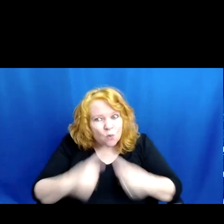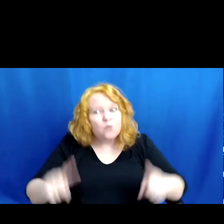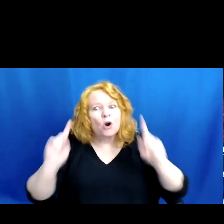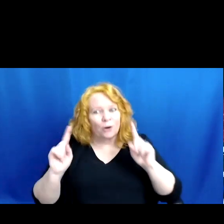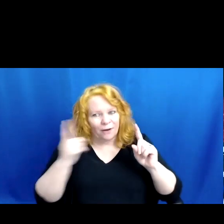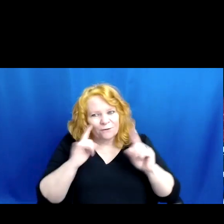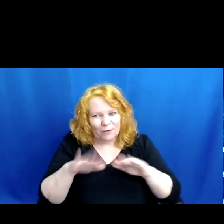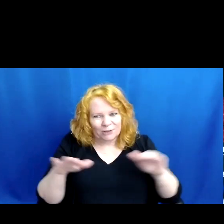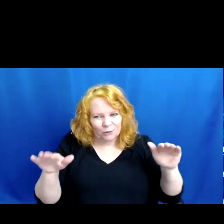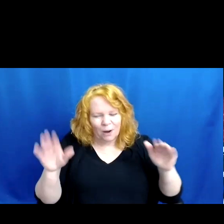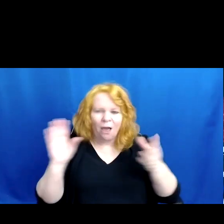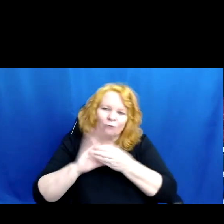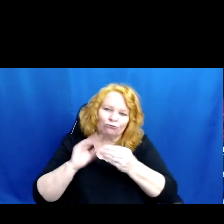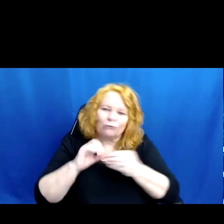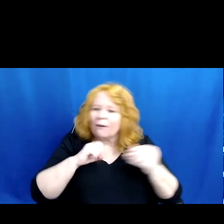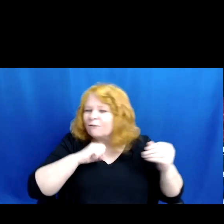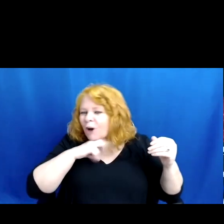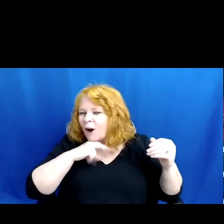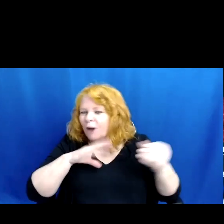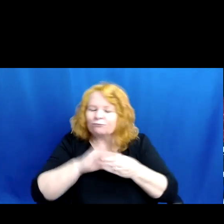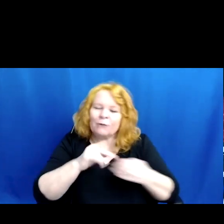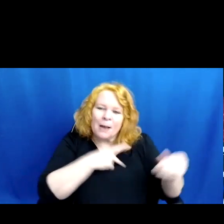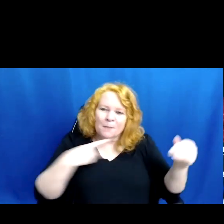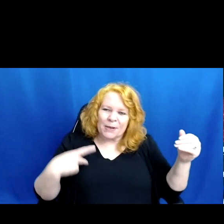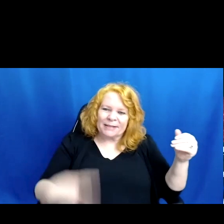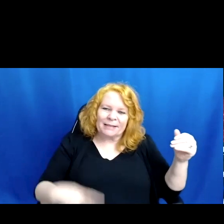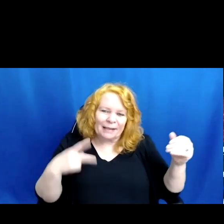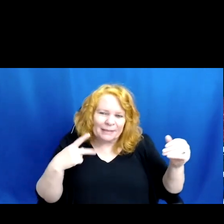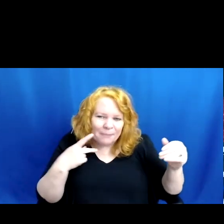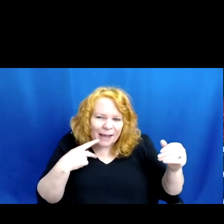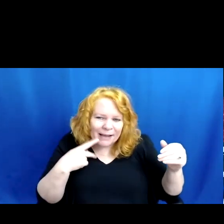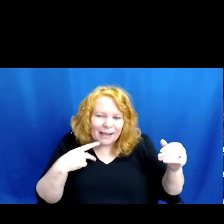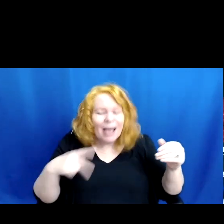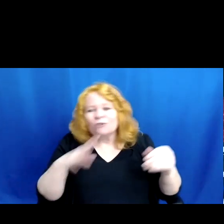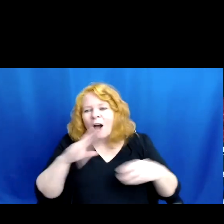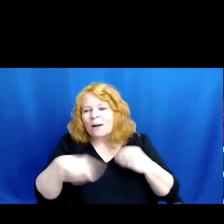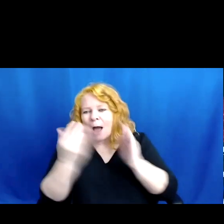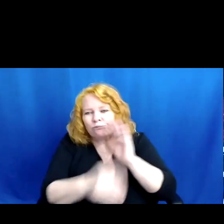Talk about the frog and talk about Princess Peggy, over and over and over again.